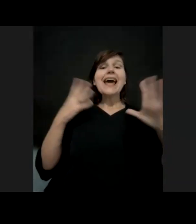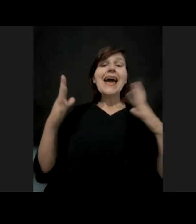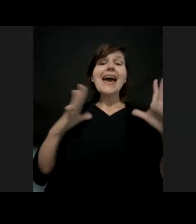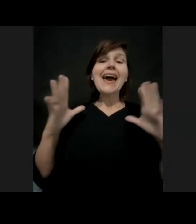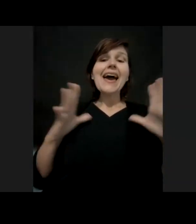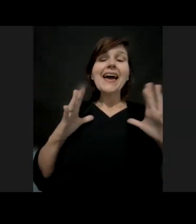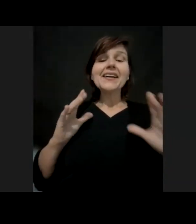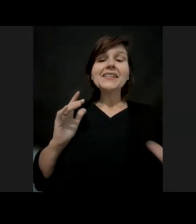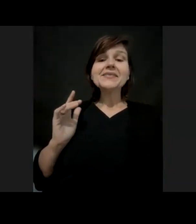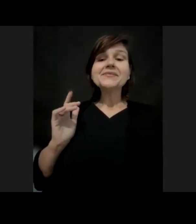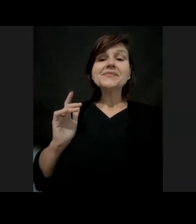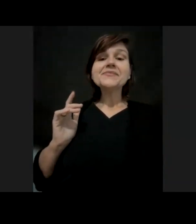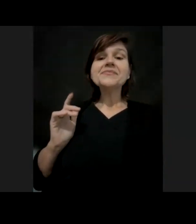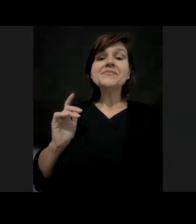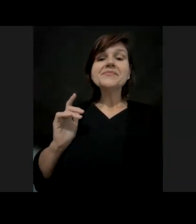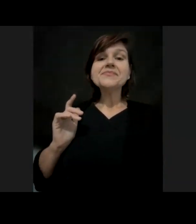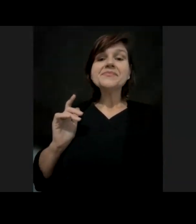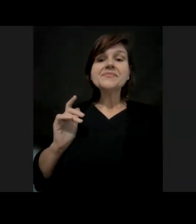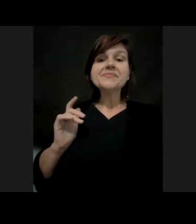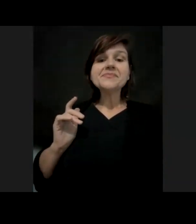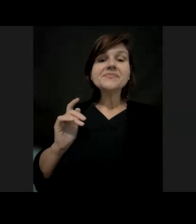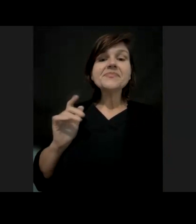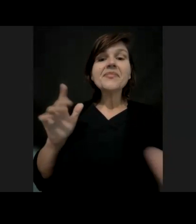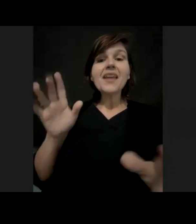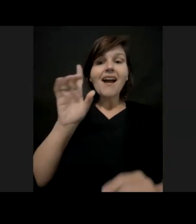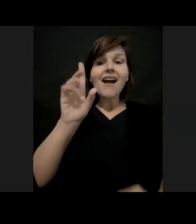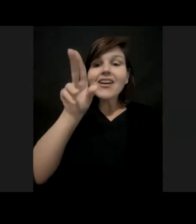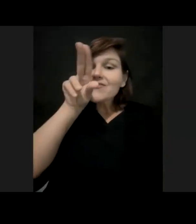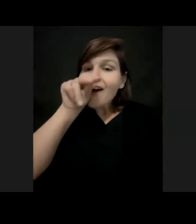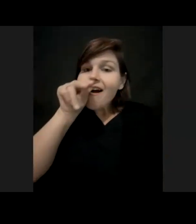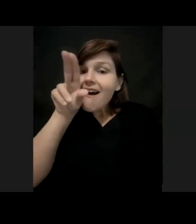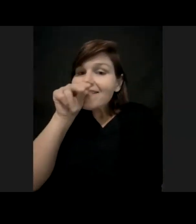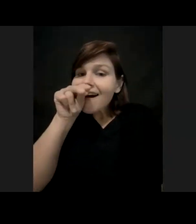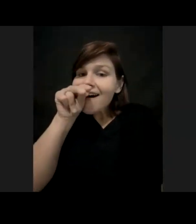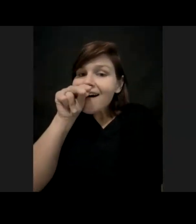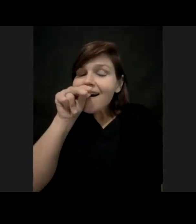Fabby said, “Darling Danna and Alishaaa, let’s ribbit together.”